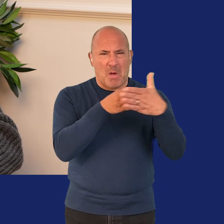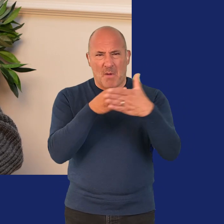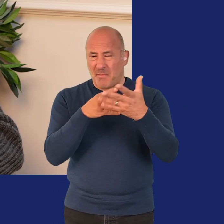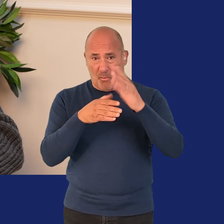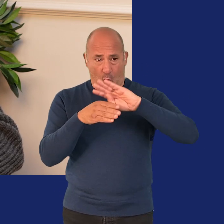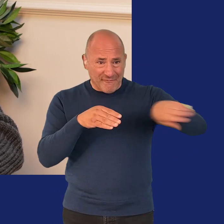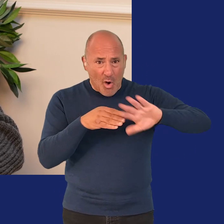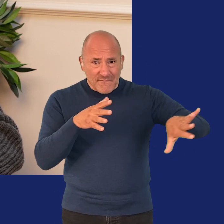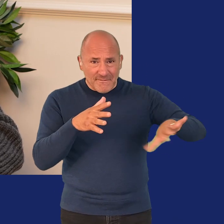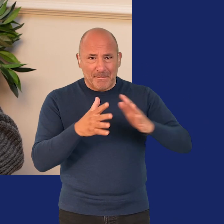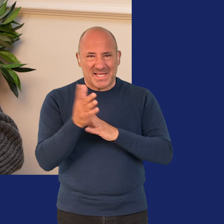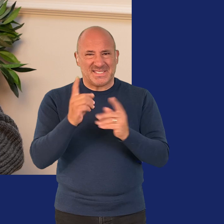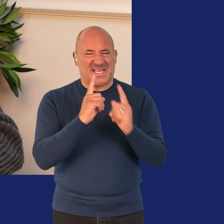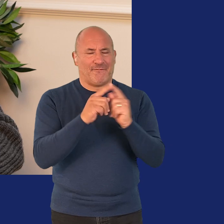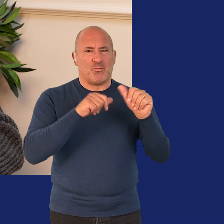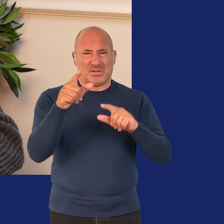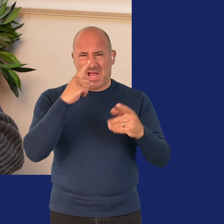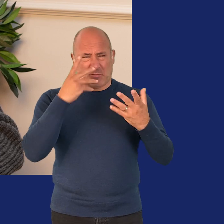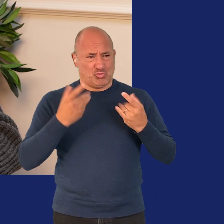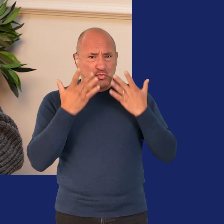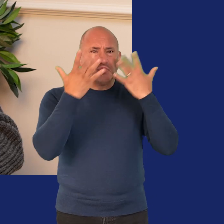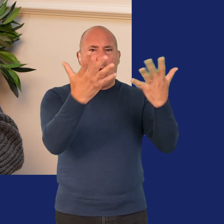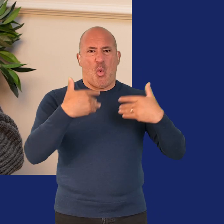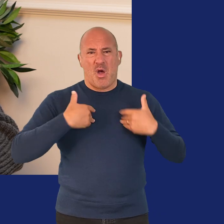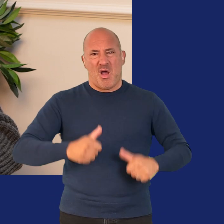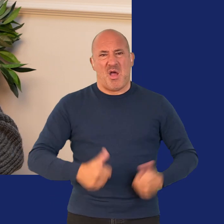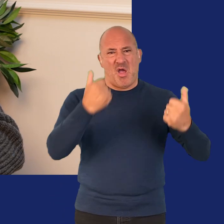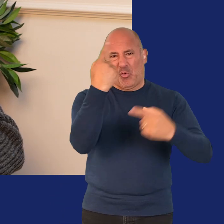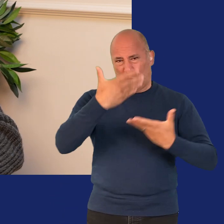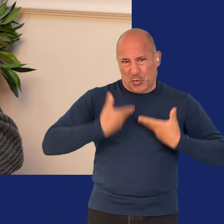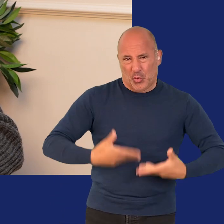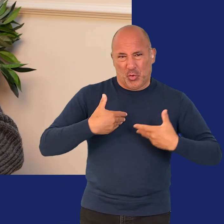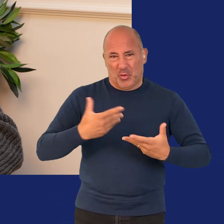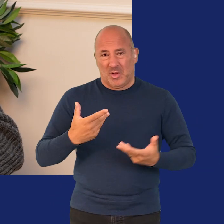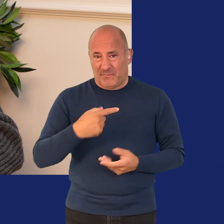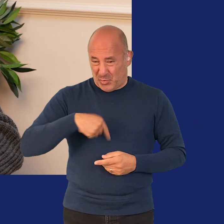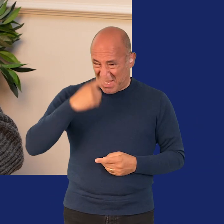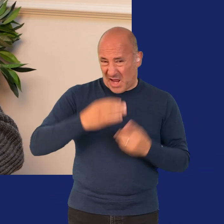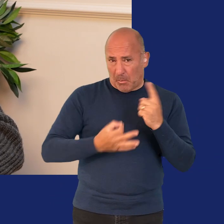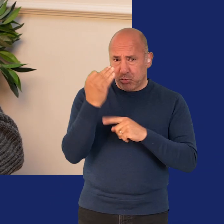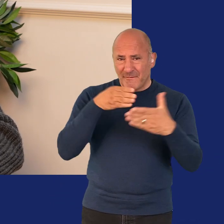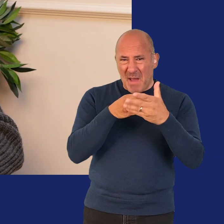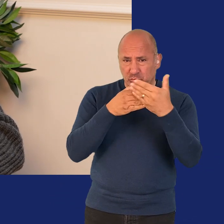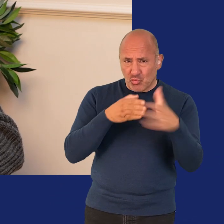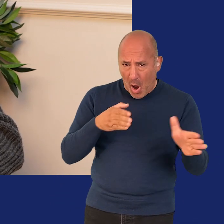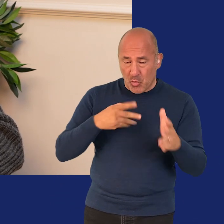Jess: -In the interview process and able to kind of say who they are, if we can get better at that and if, if all organizations can get better at that,